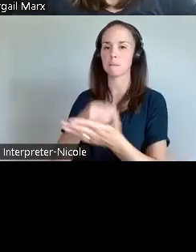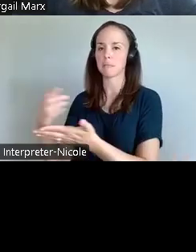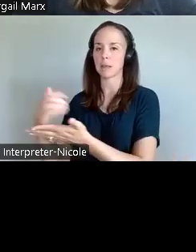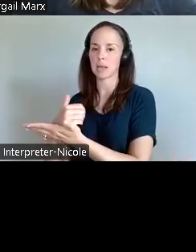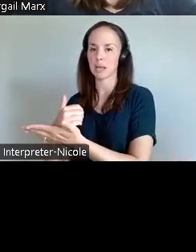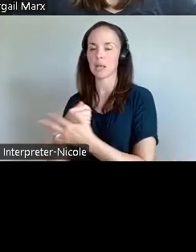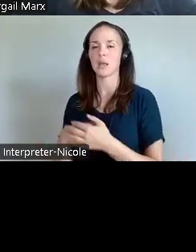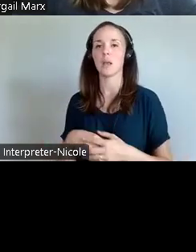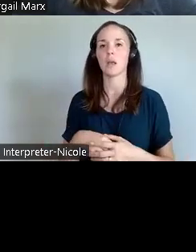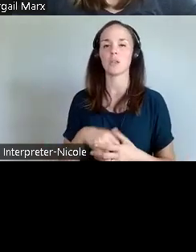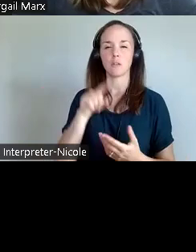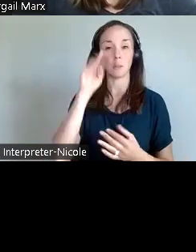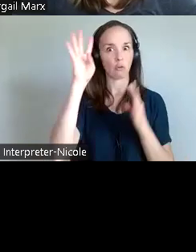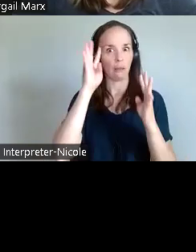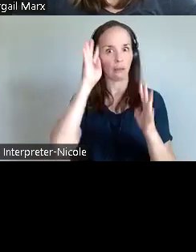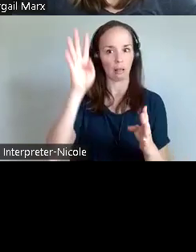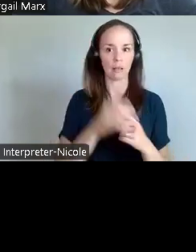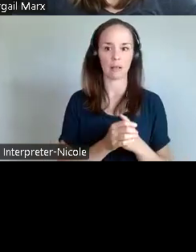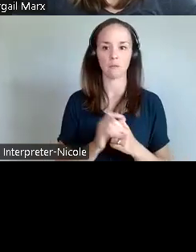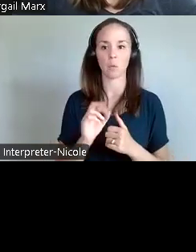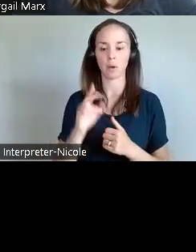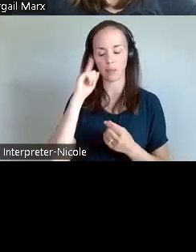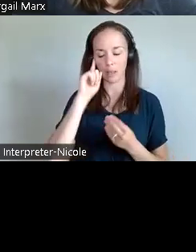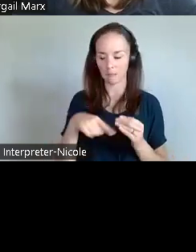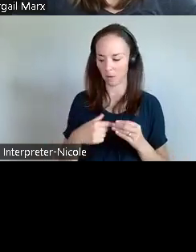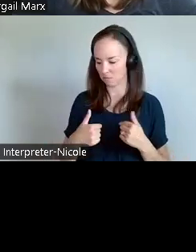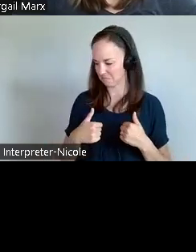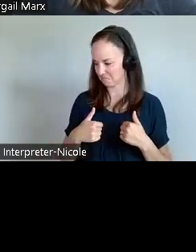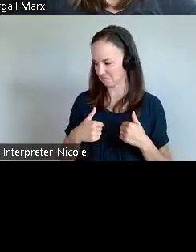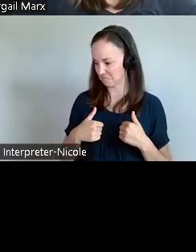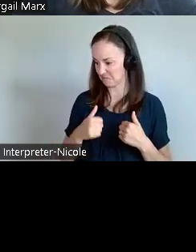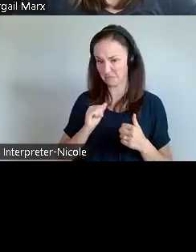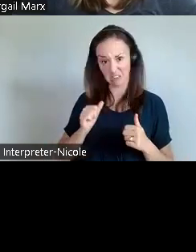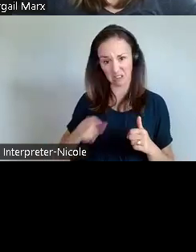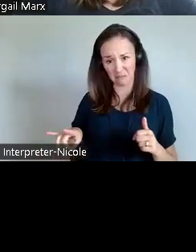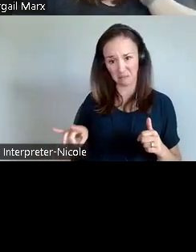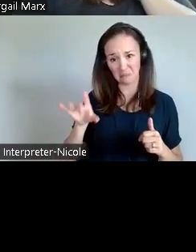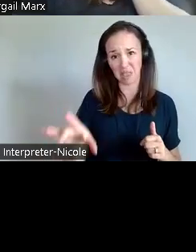talk about am I better off just purchasing something out of pocket if I have maybe a direct